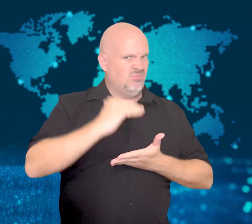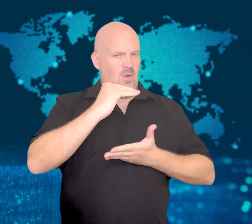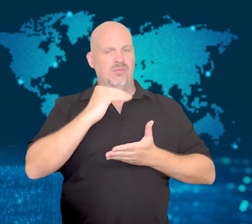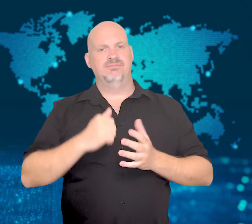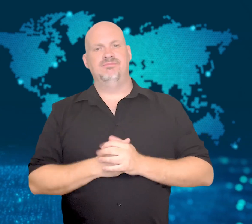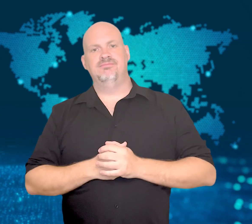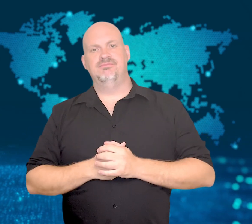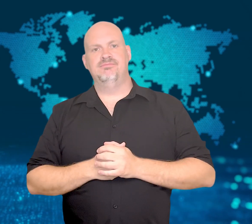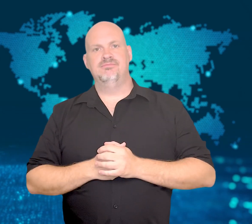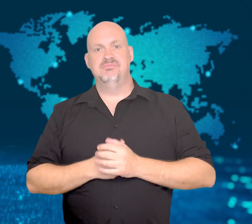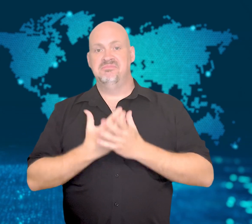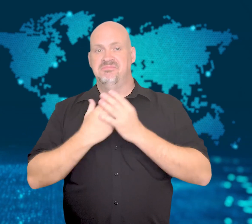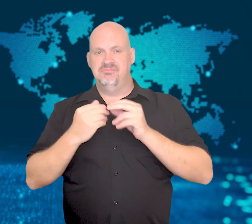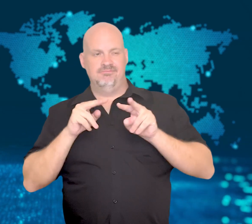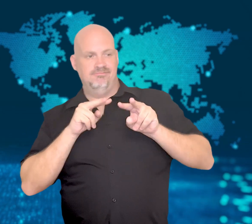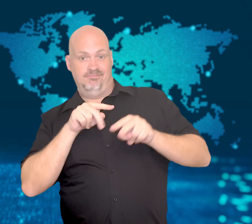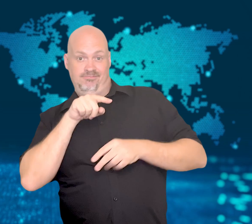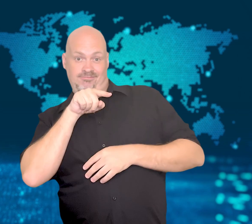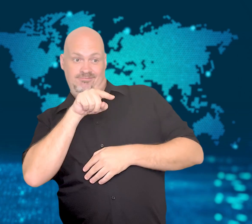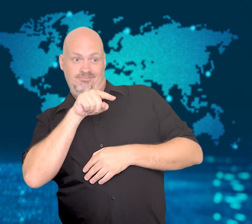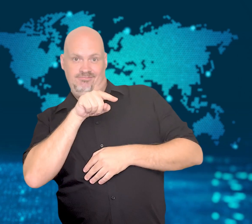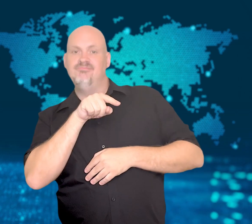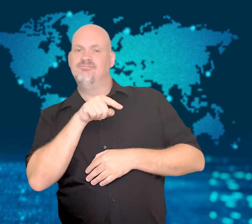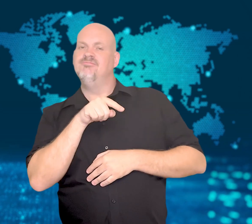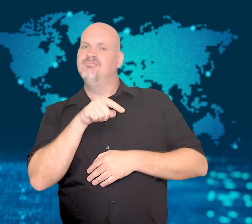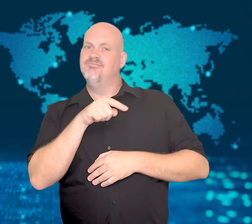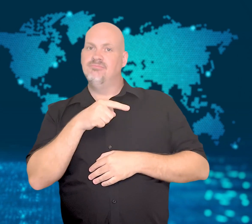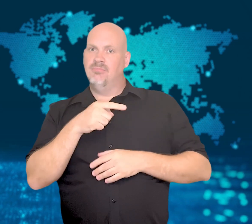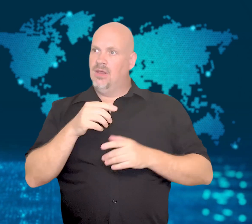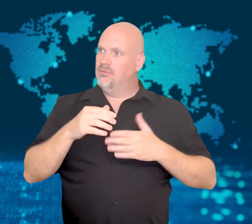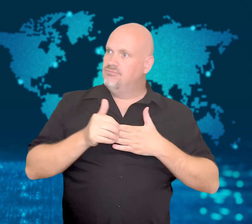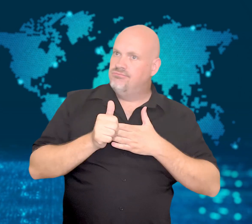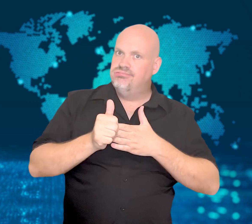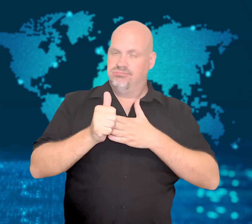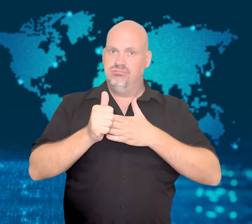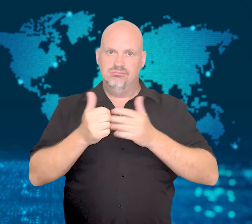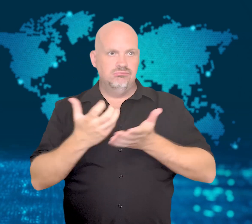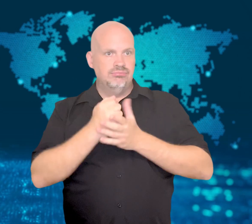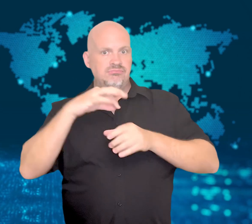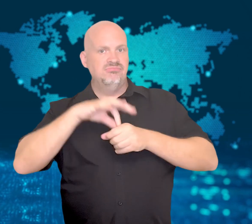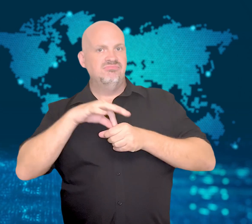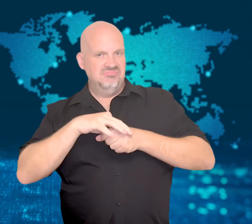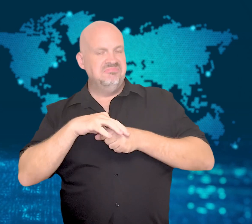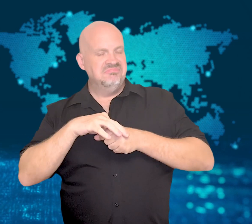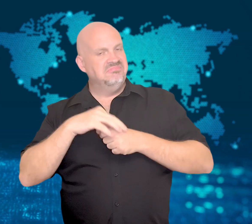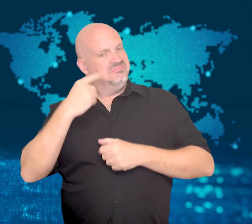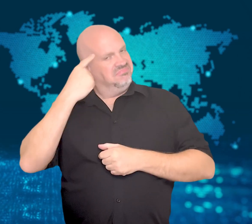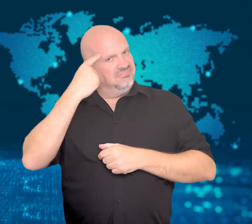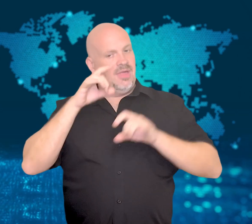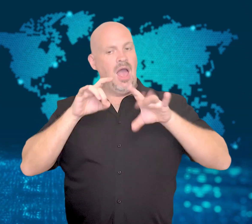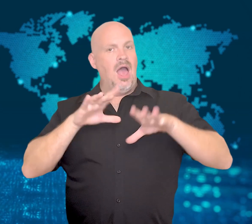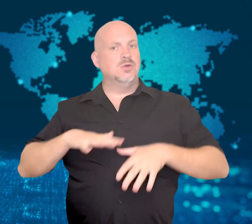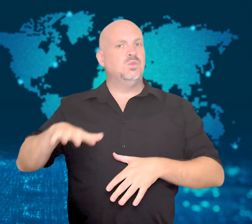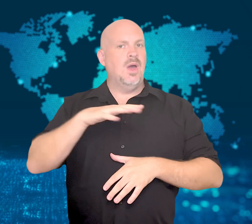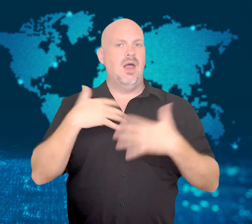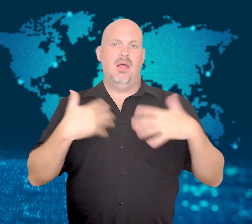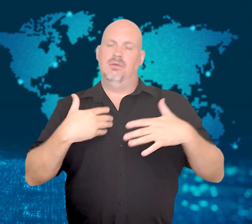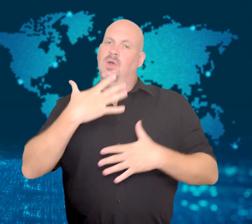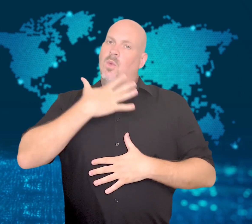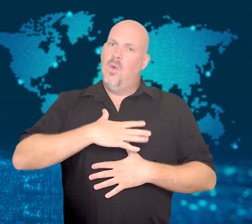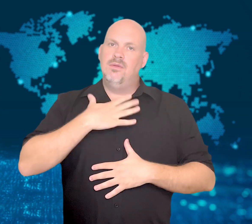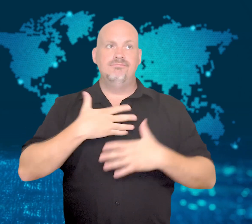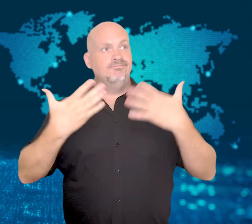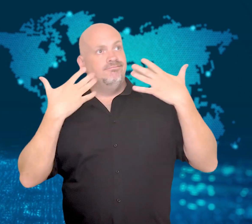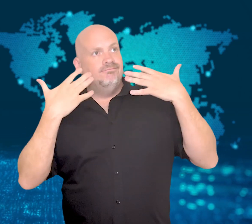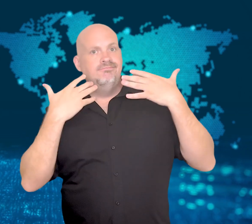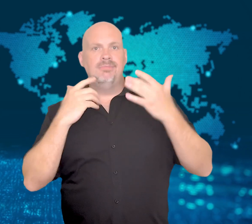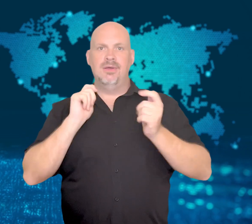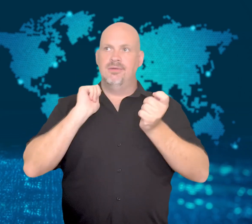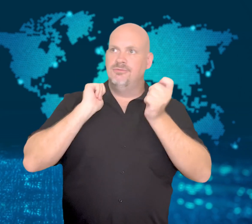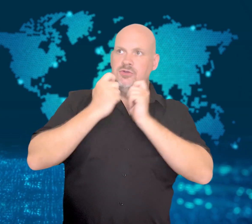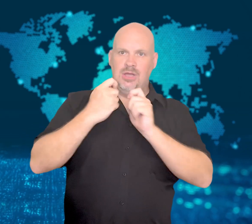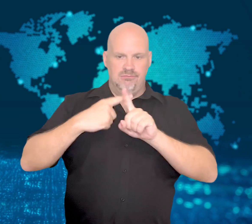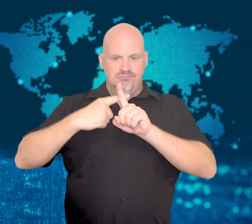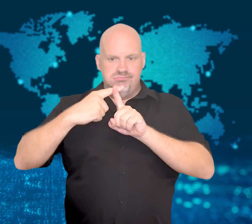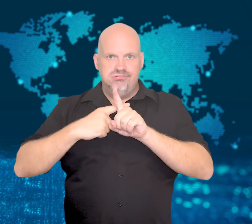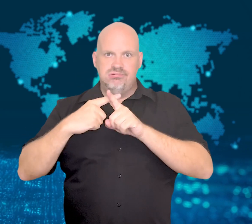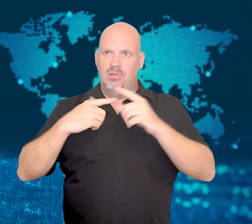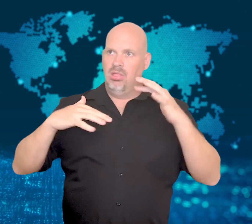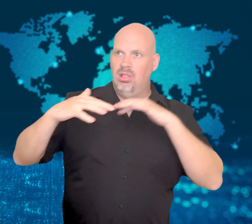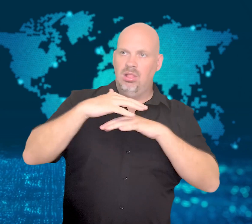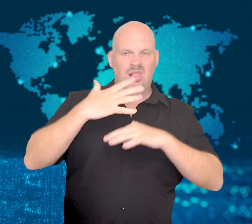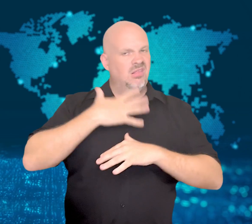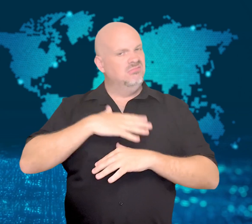Many see his success as evidence of Australian's desire to put climate first.